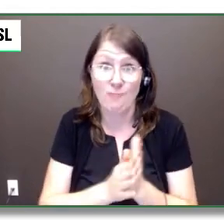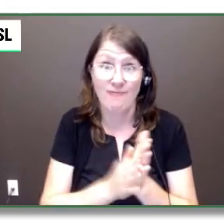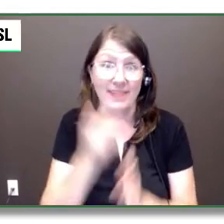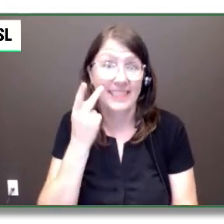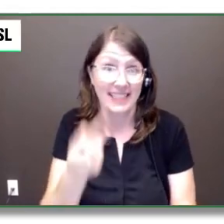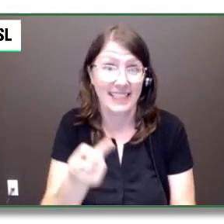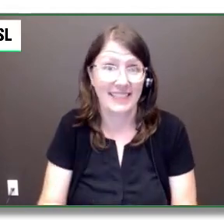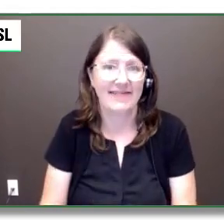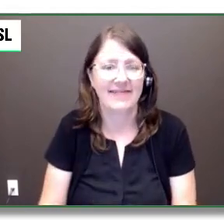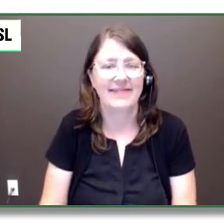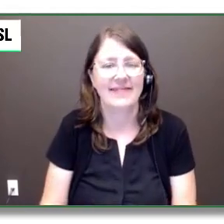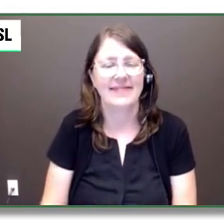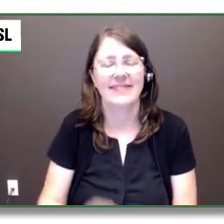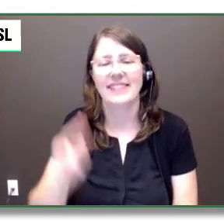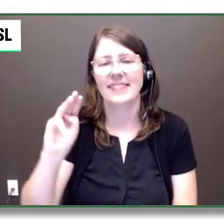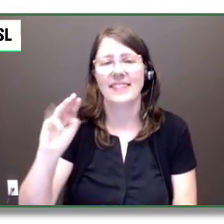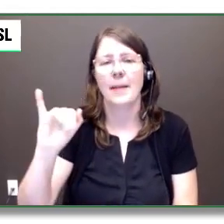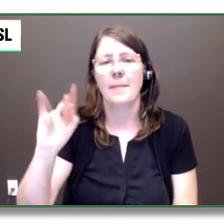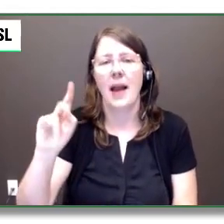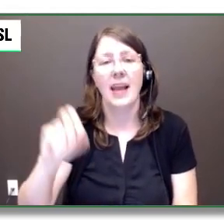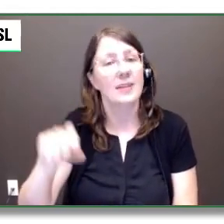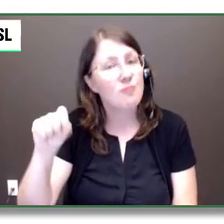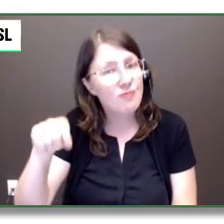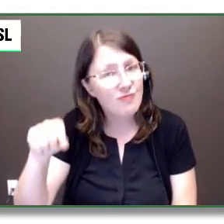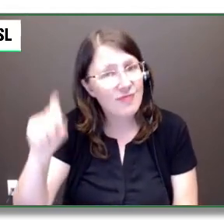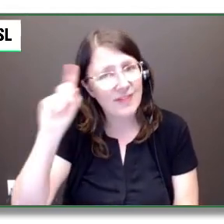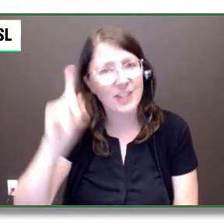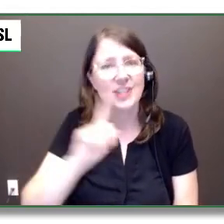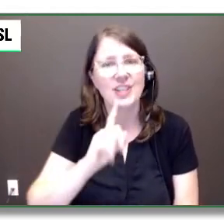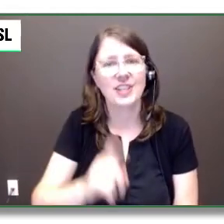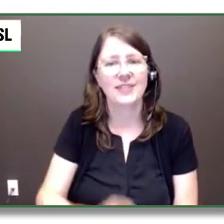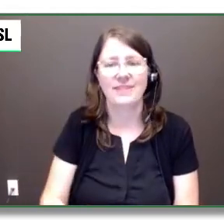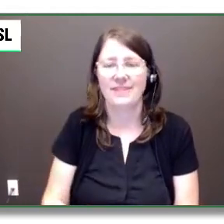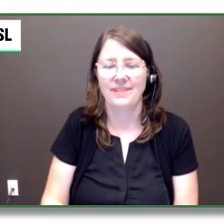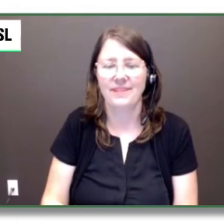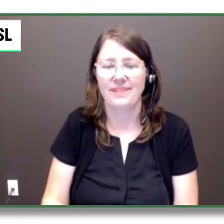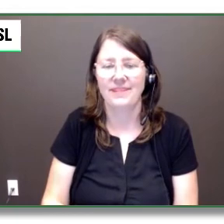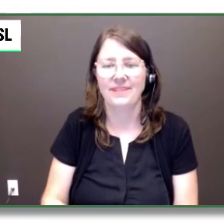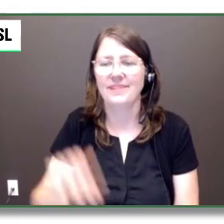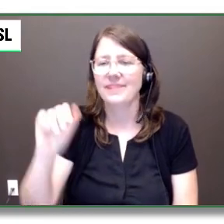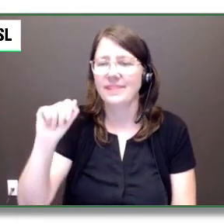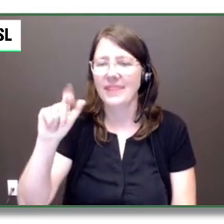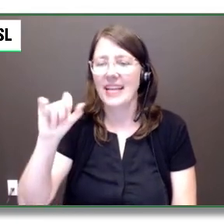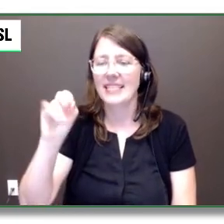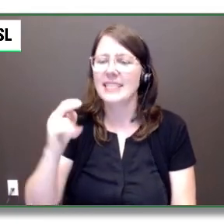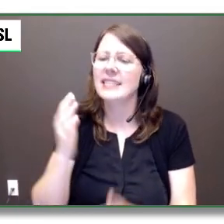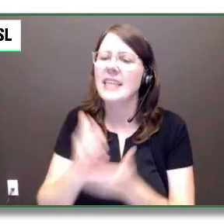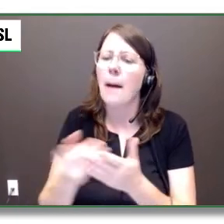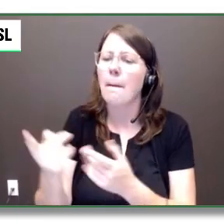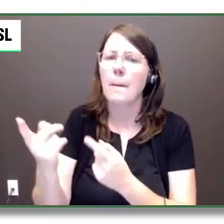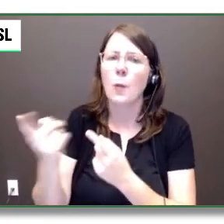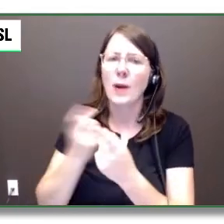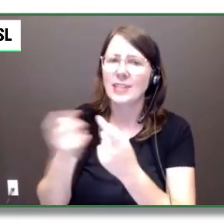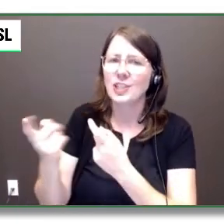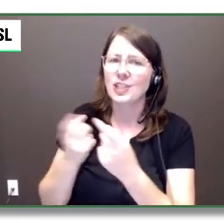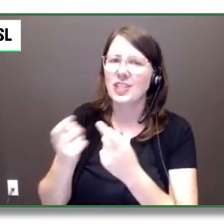So we'll uh we'll uh we'll collect the rest of these questions because we do have a few more here that we don't have time for and we'll flip those over to